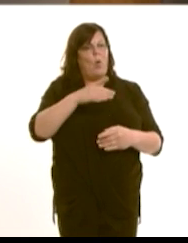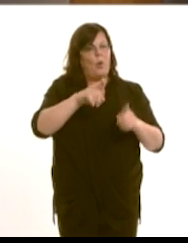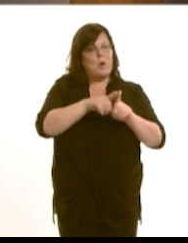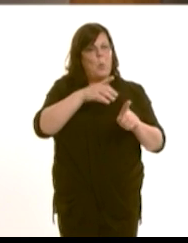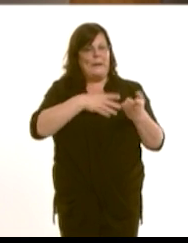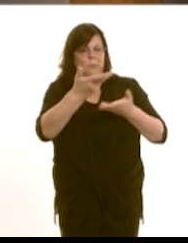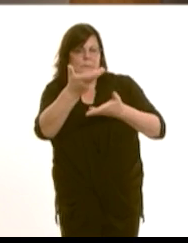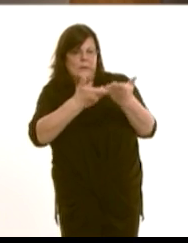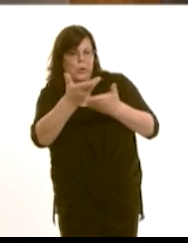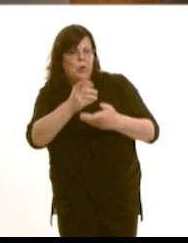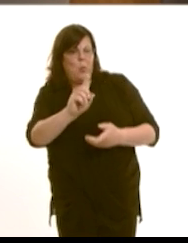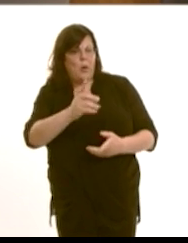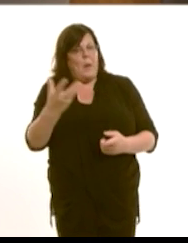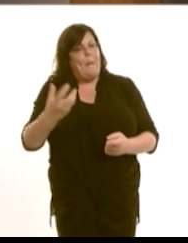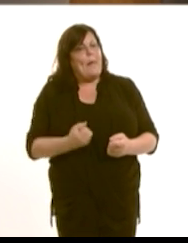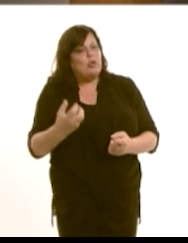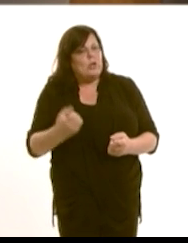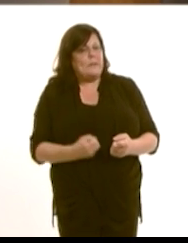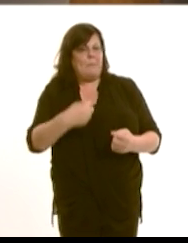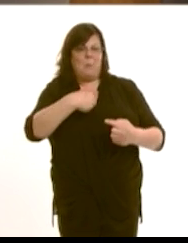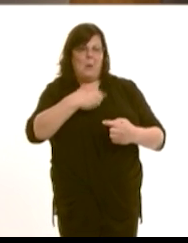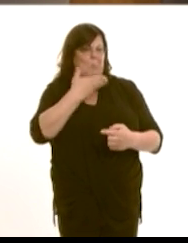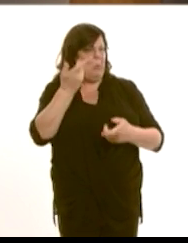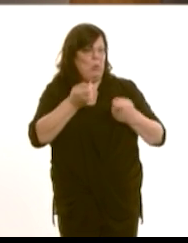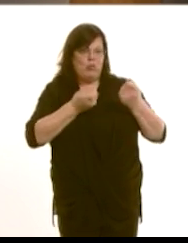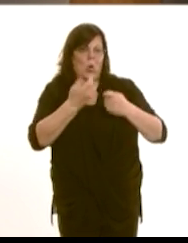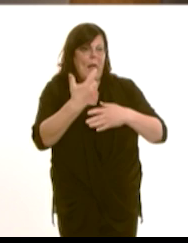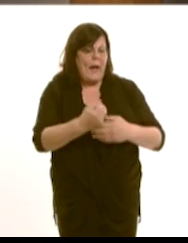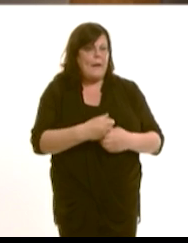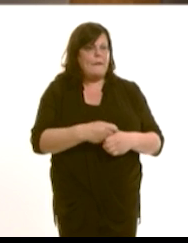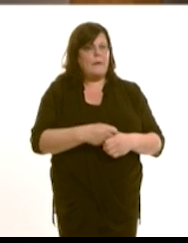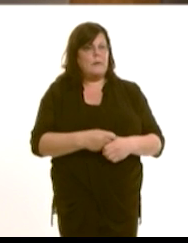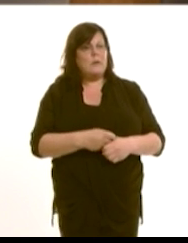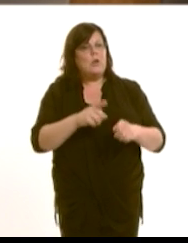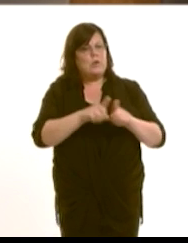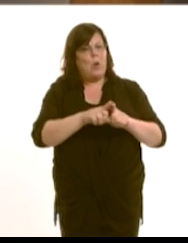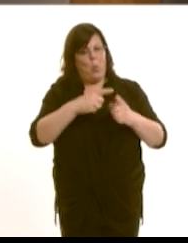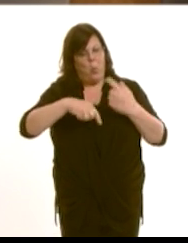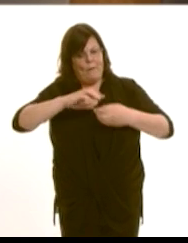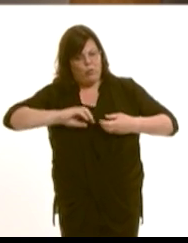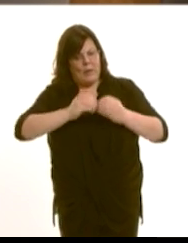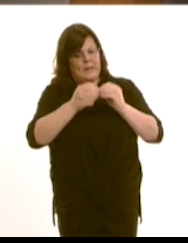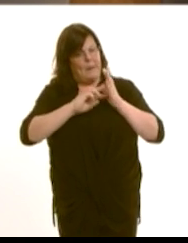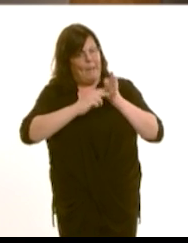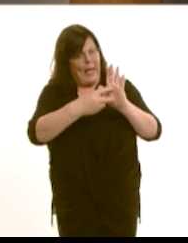no control, and indeed the issue of energy prices. So, we have a package on the table that we believe Tata would be content with.